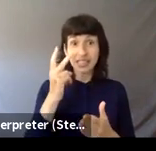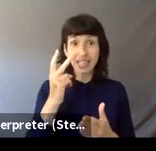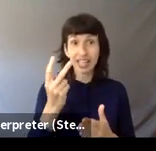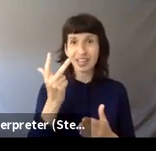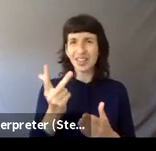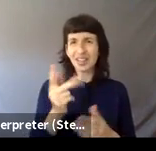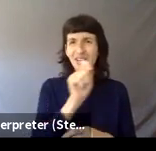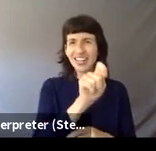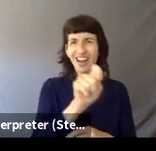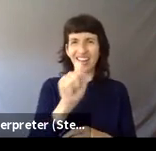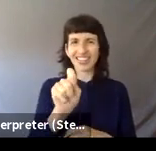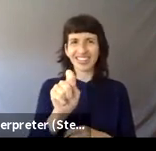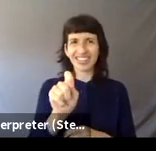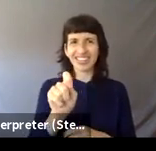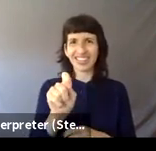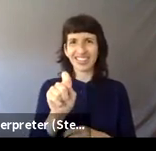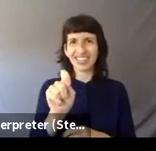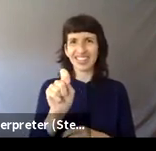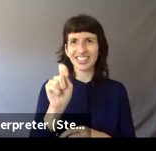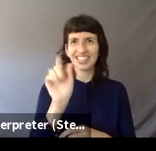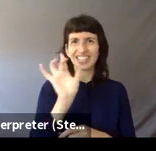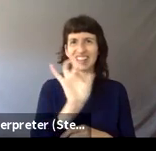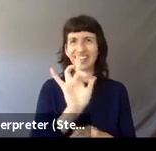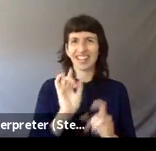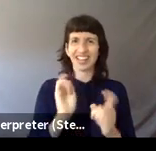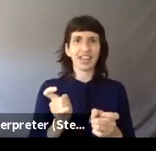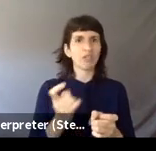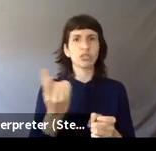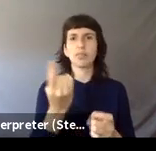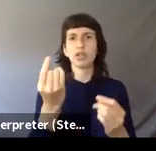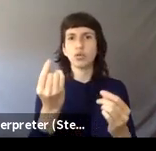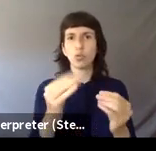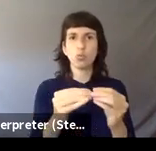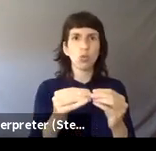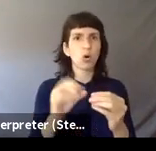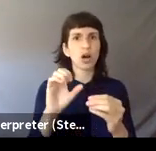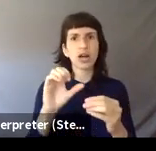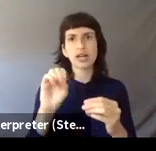one more time. If you're on your Teams landing page and we look at the little boxes.